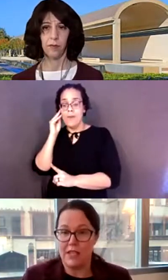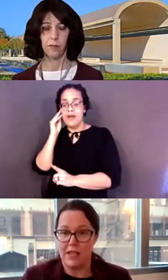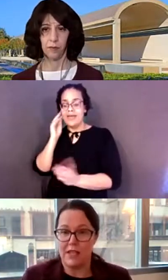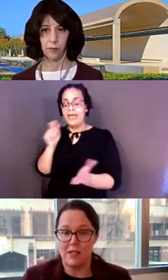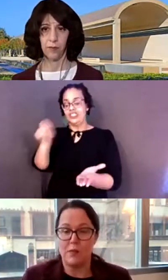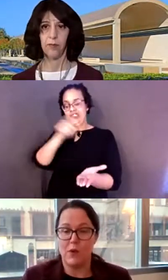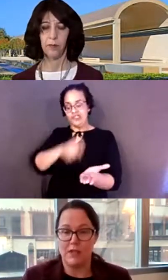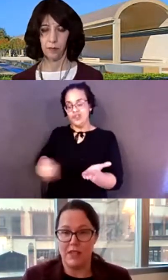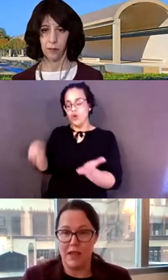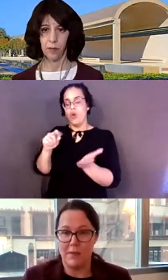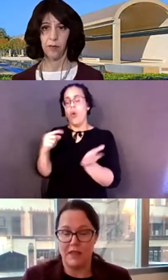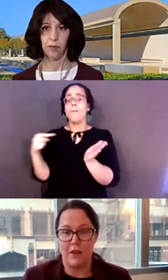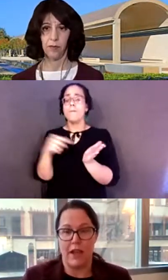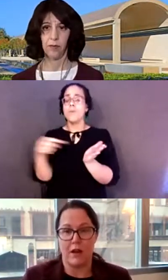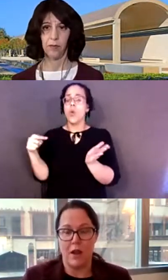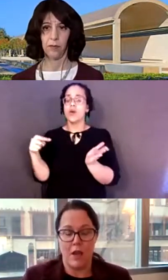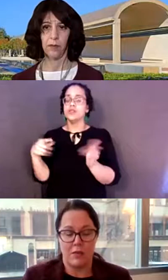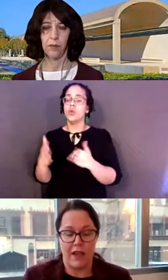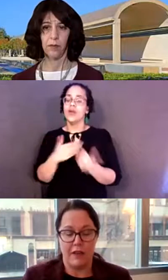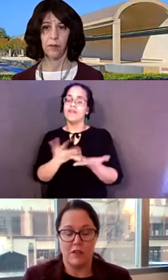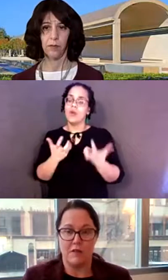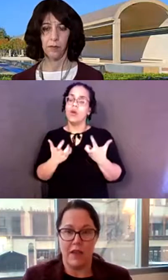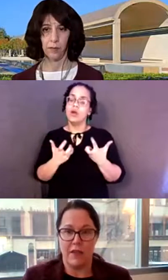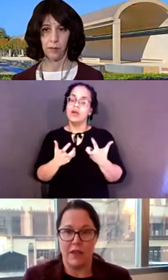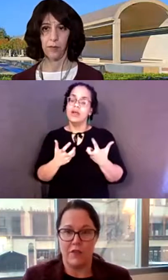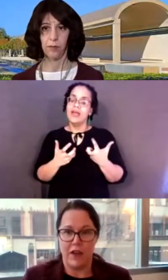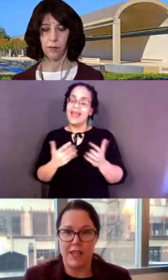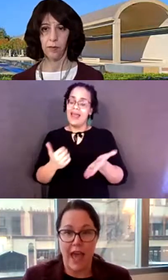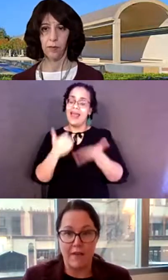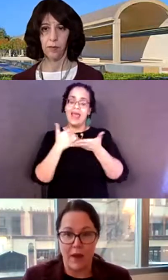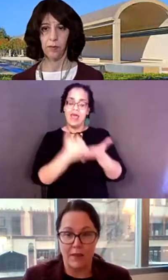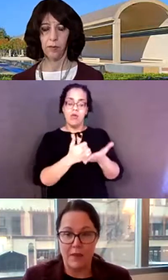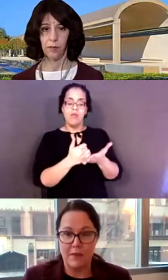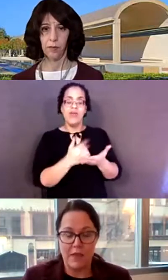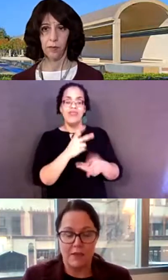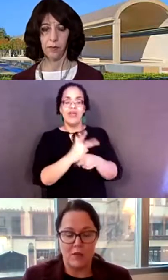things that's important to them that their care providers and their family